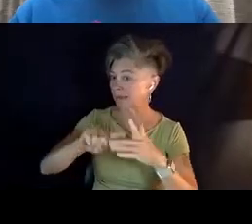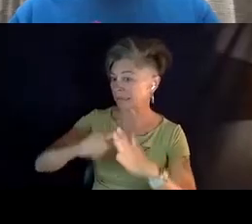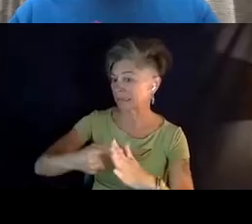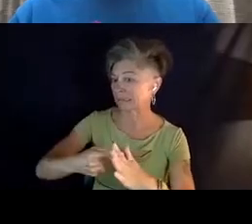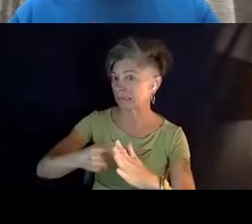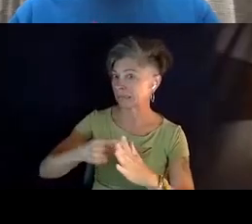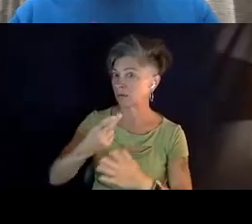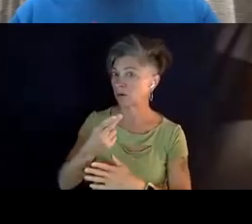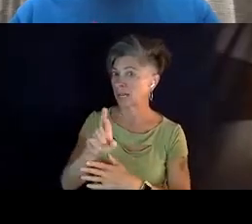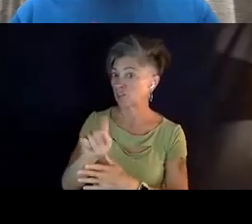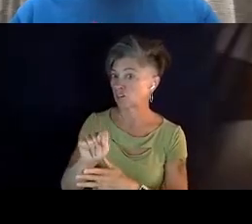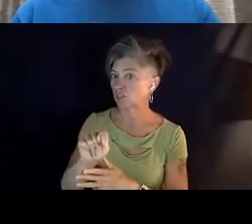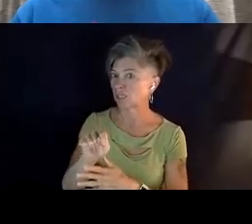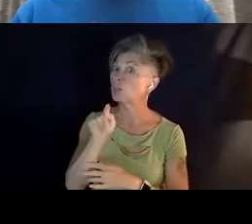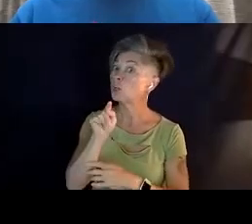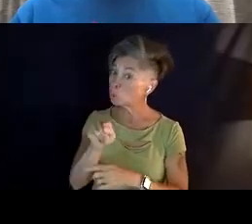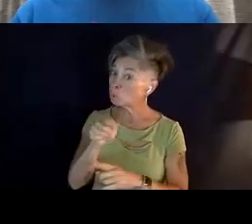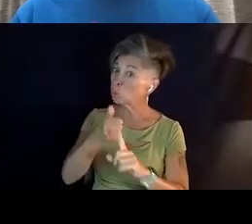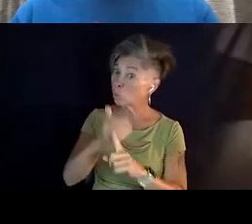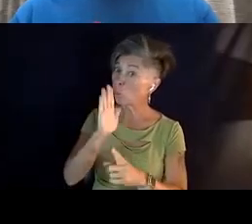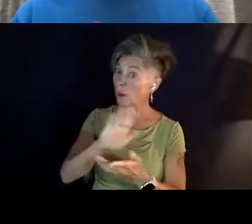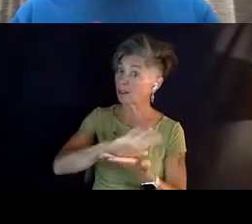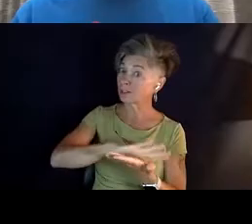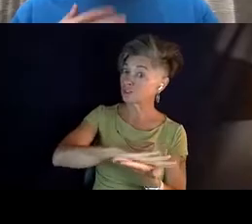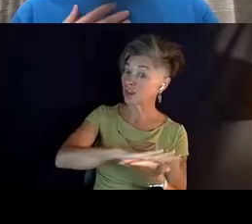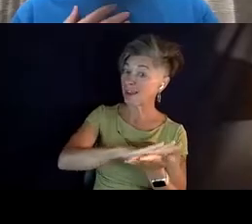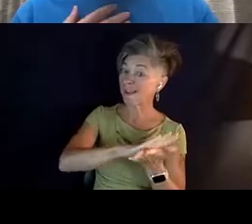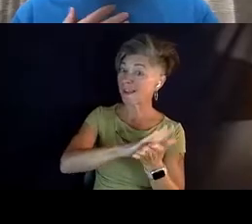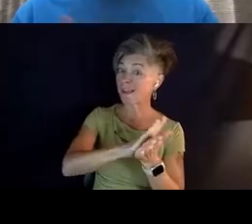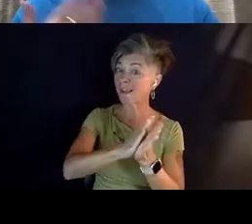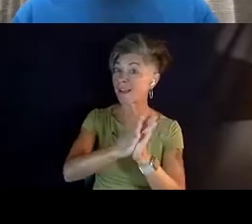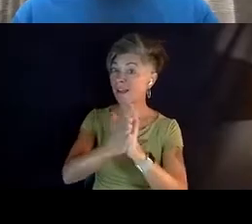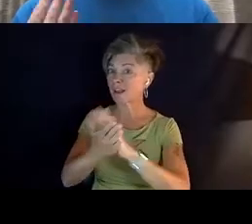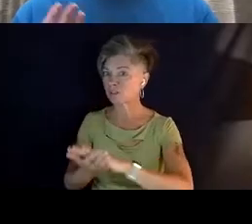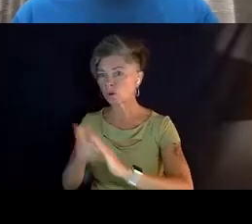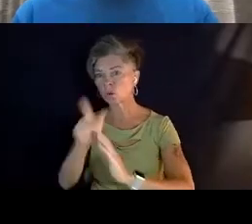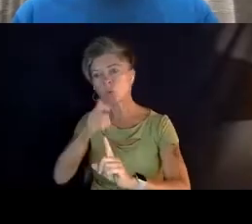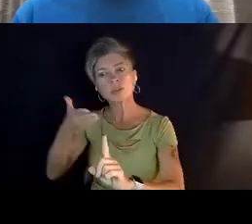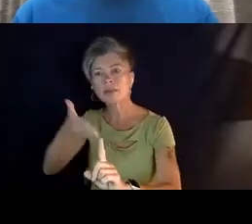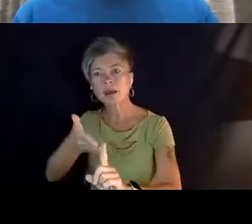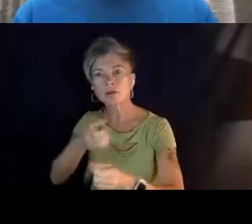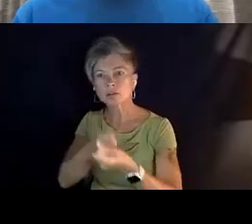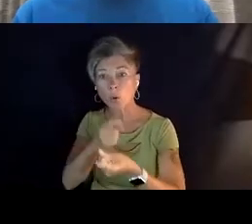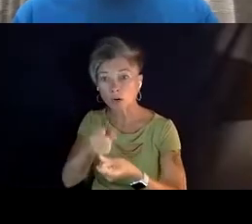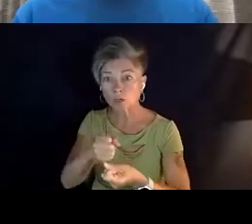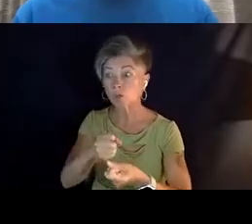and so who's there to help support that process for you emotionally, mentally, also physically.